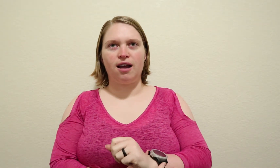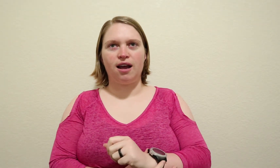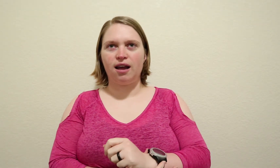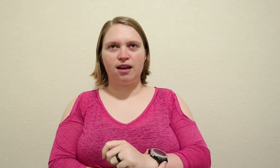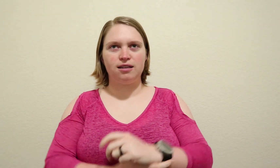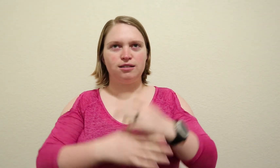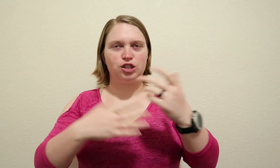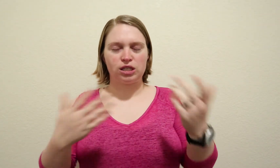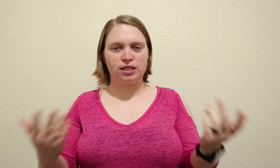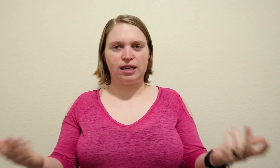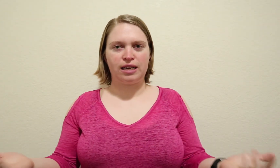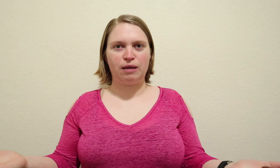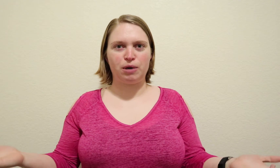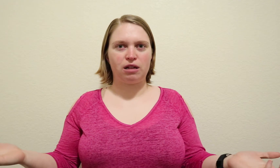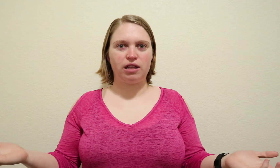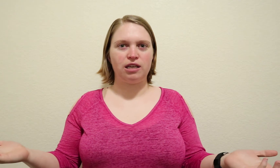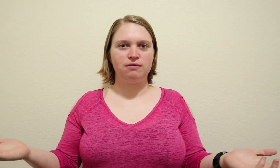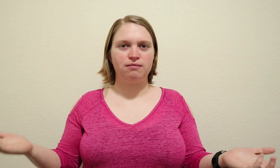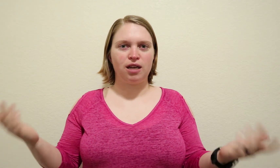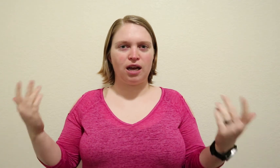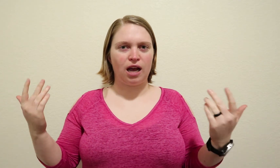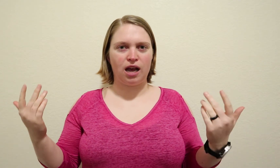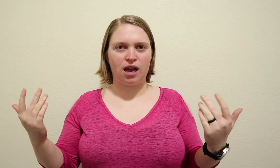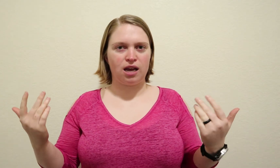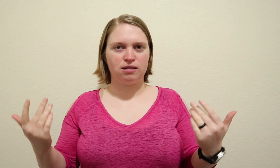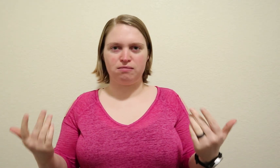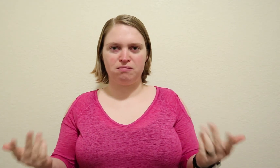and just keep it clean and